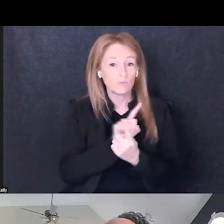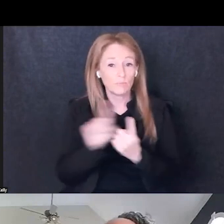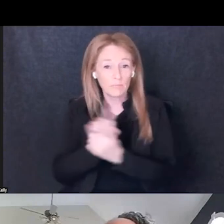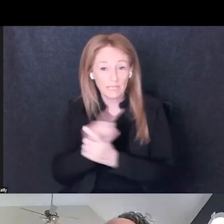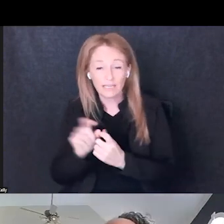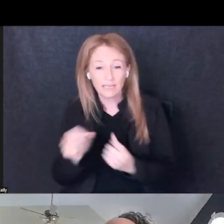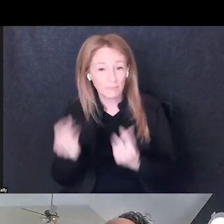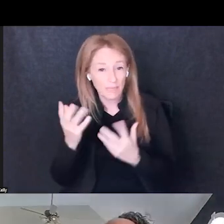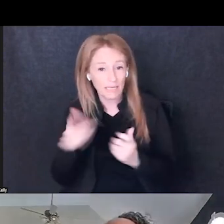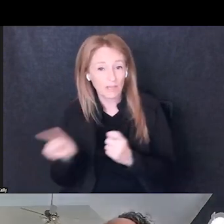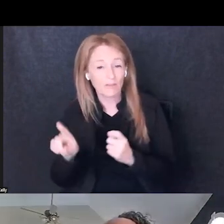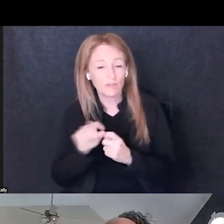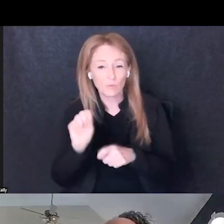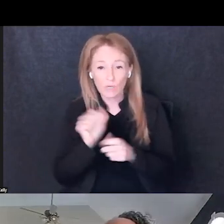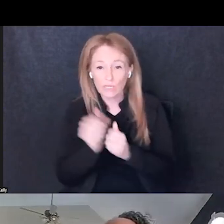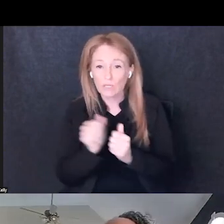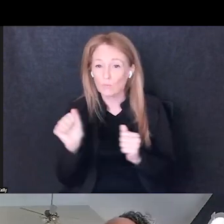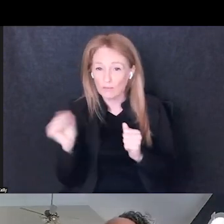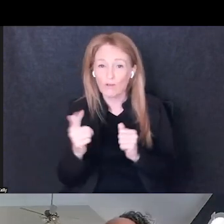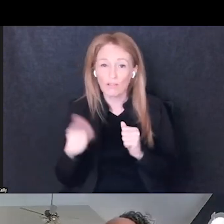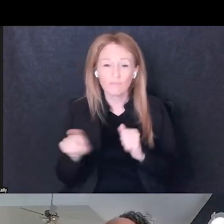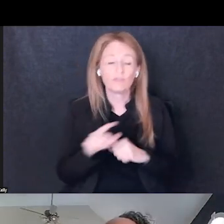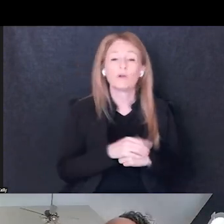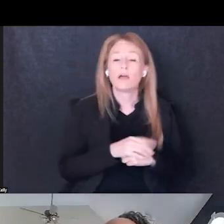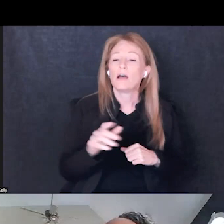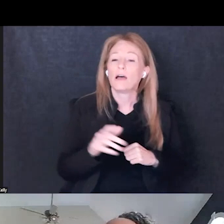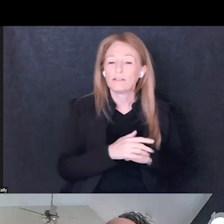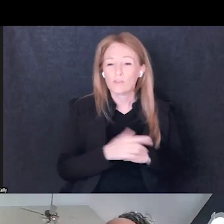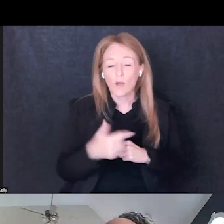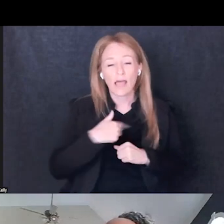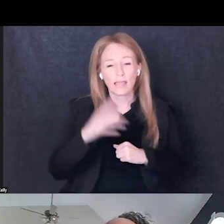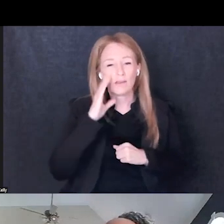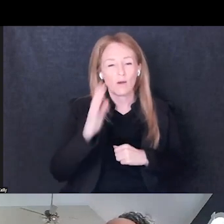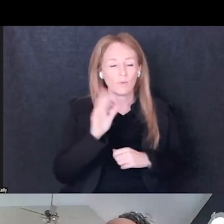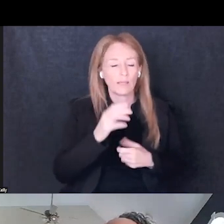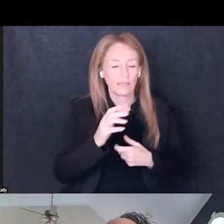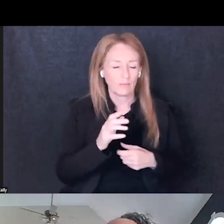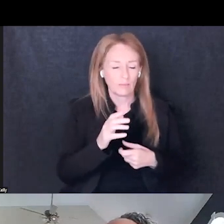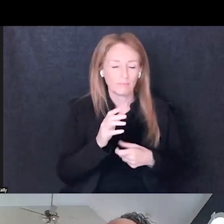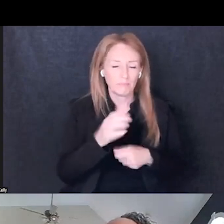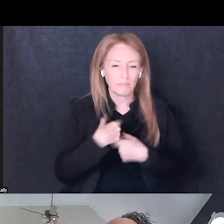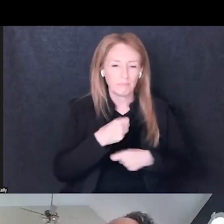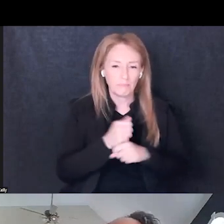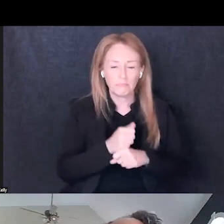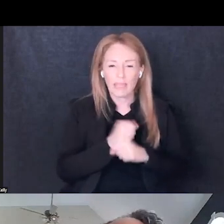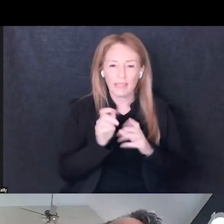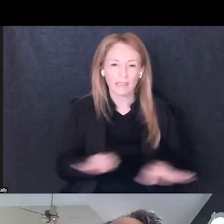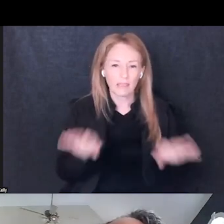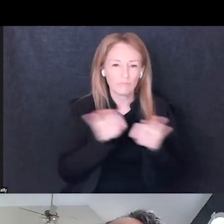JUST CONFIDENT THAT ALL OF US TOGETHER WILL MAKE MEANINGFUL TRANSFORMATIONS. JUST ON THIS CALL -- THIS IS ONE OF THE MOST EXCITING